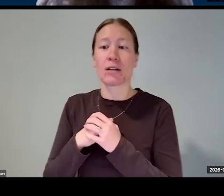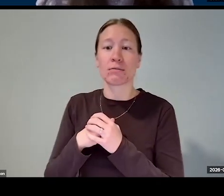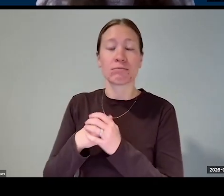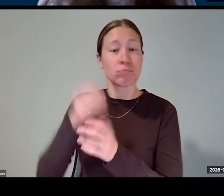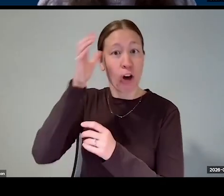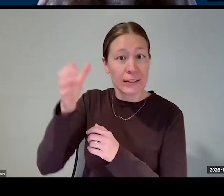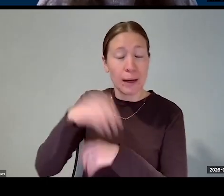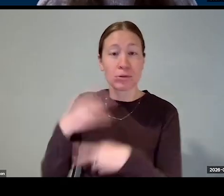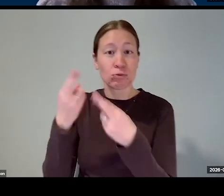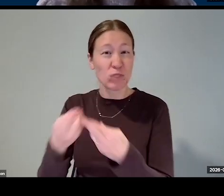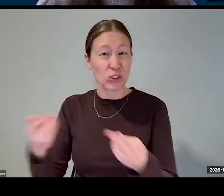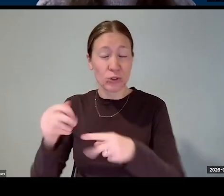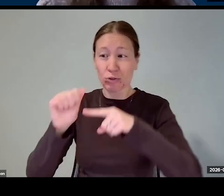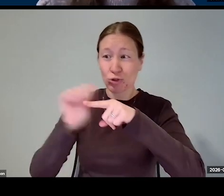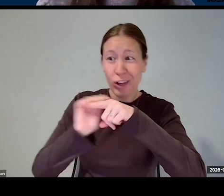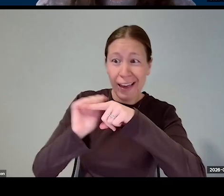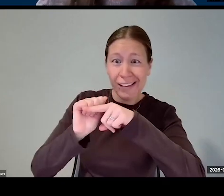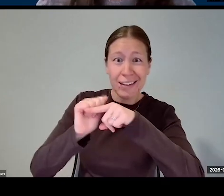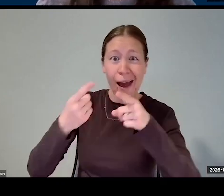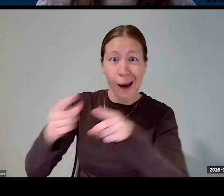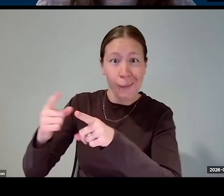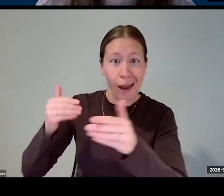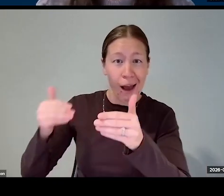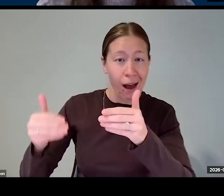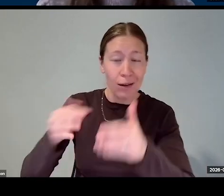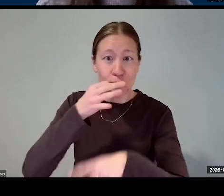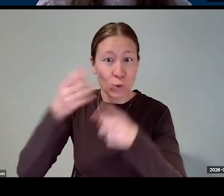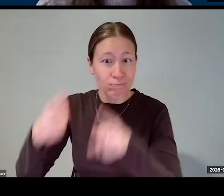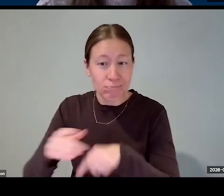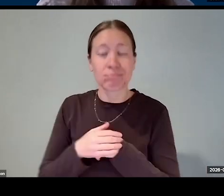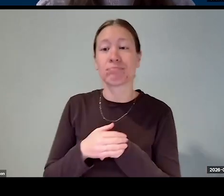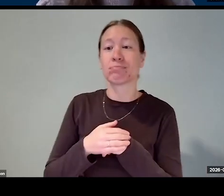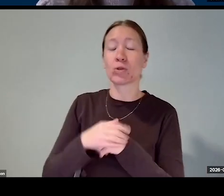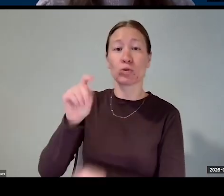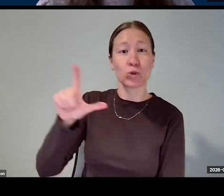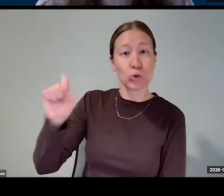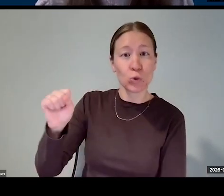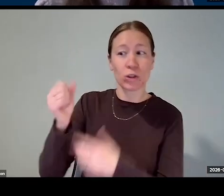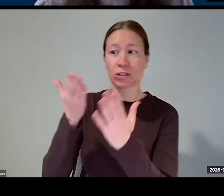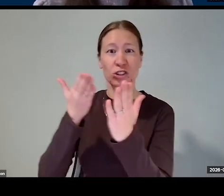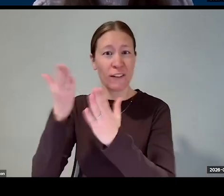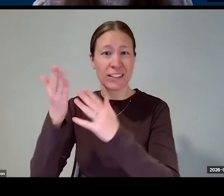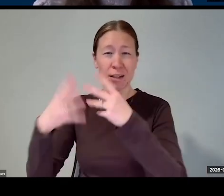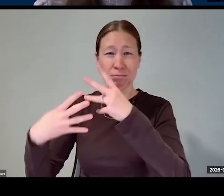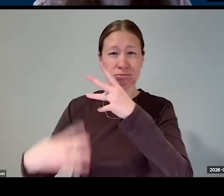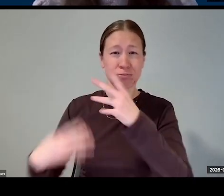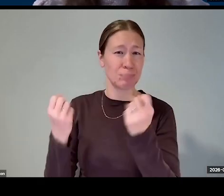upcoming training and workshop opportunities and tools and services that are available to help you all with this work.